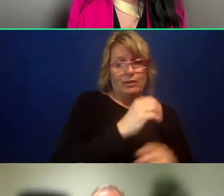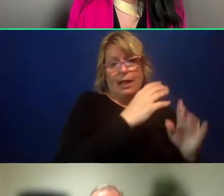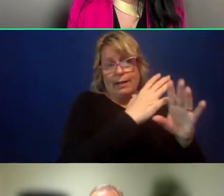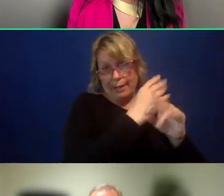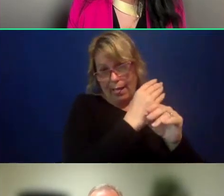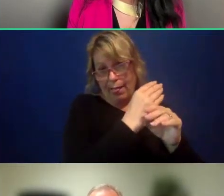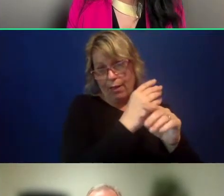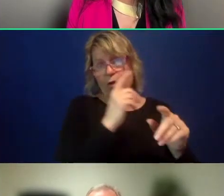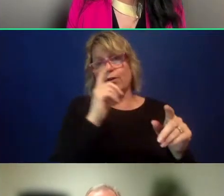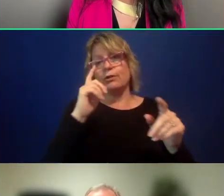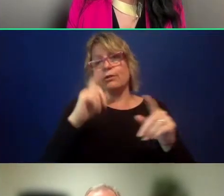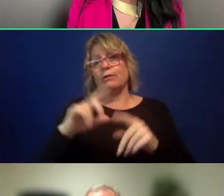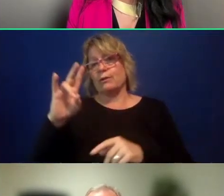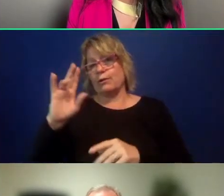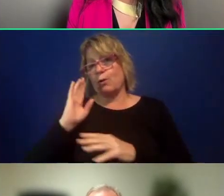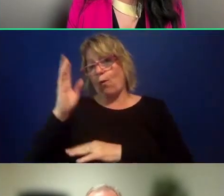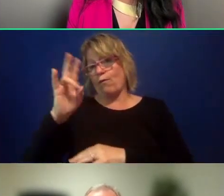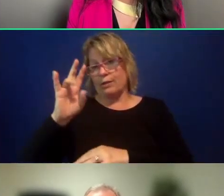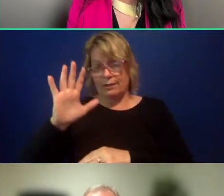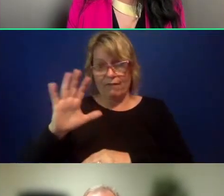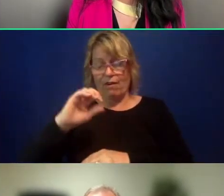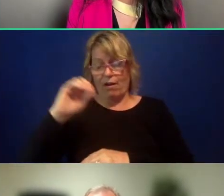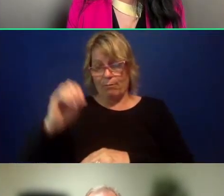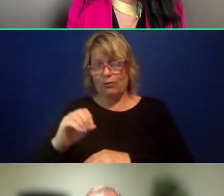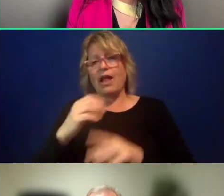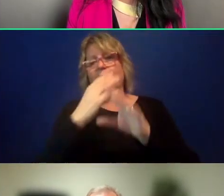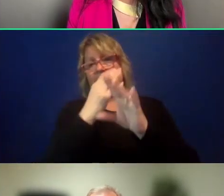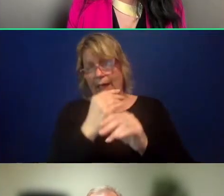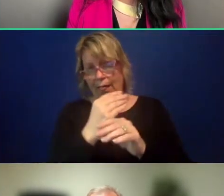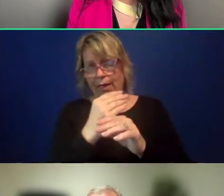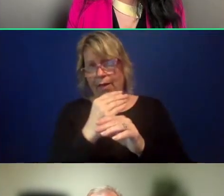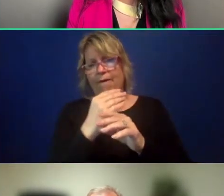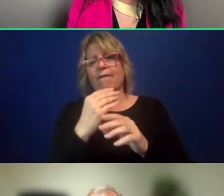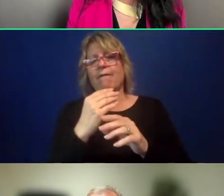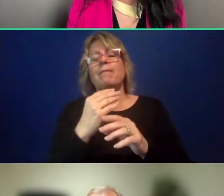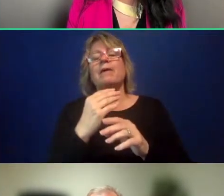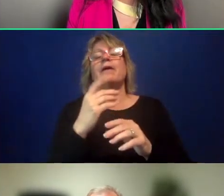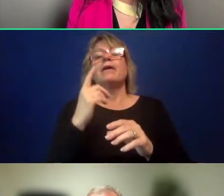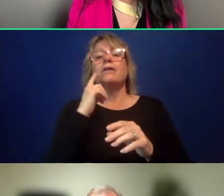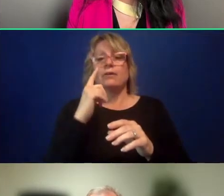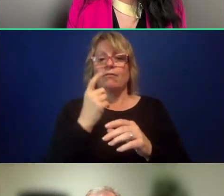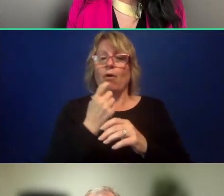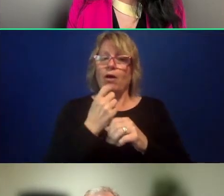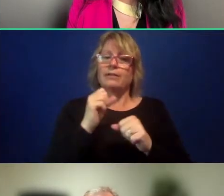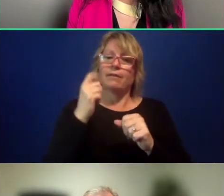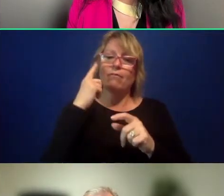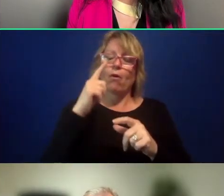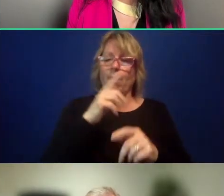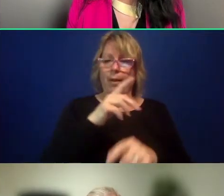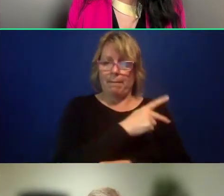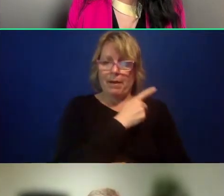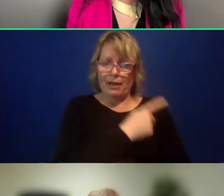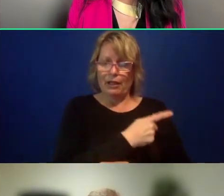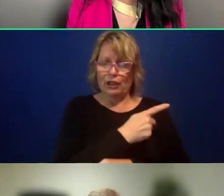to over 75% telehealth visits to safeguard patient safety in the outpatient primary care centers.